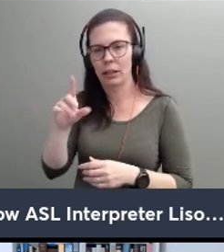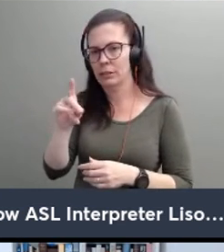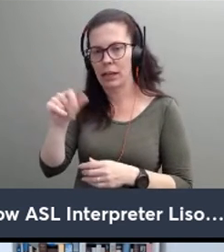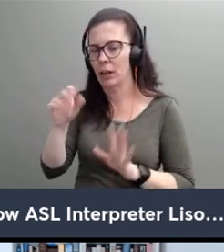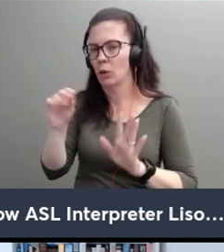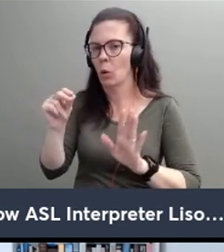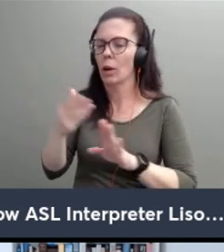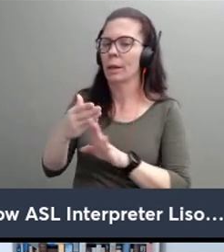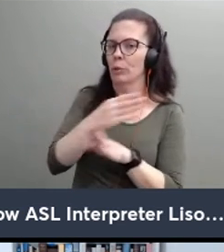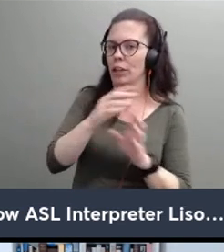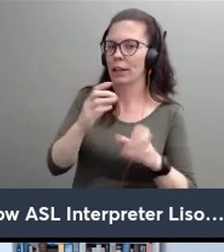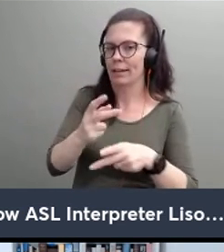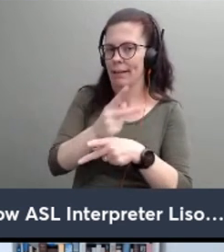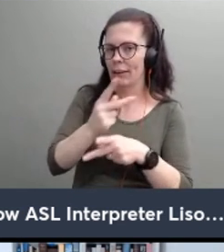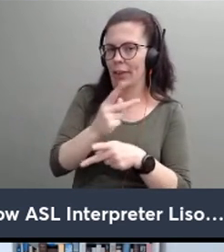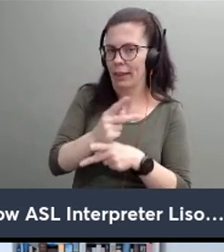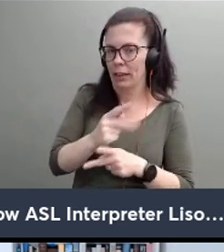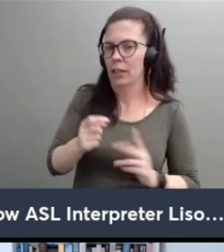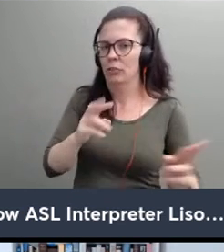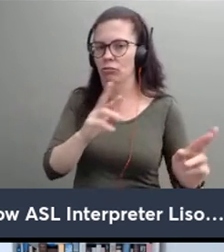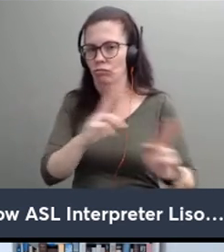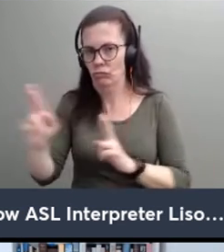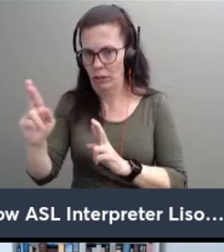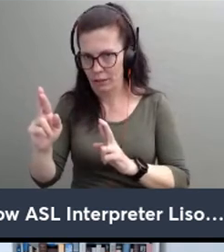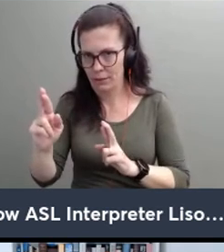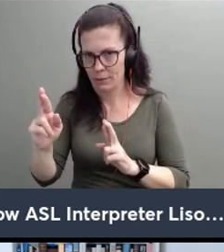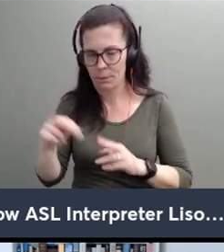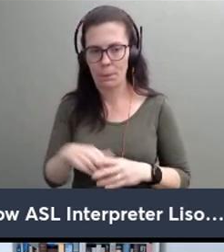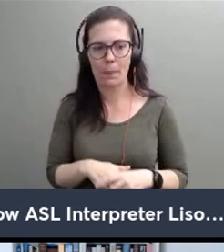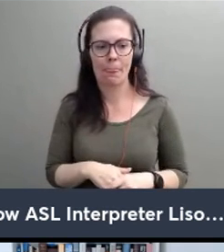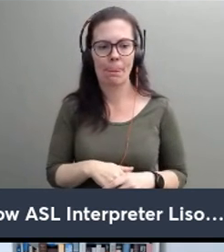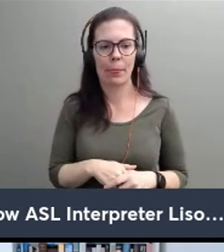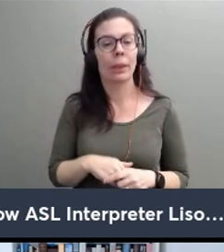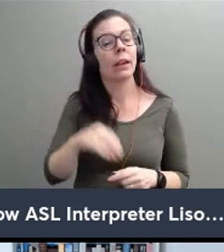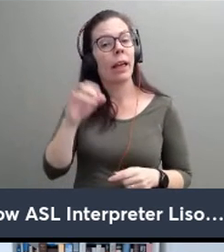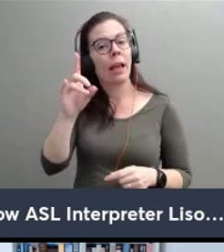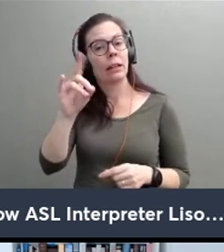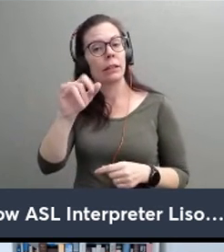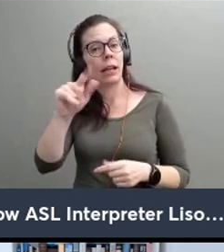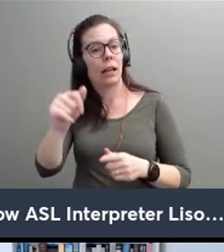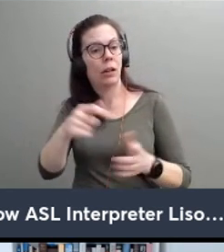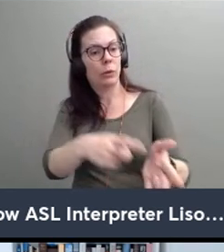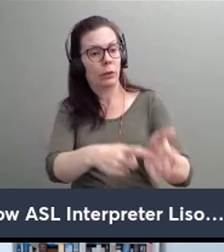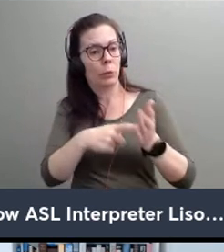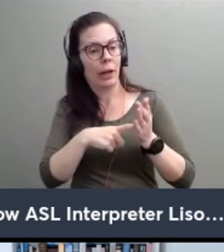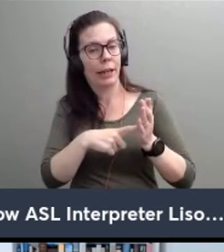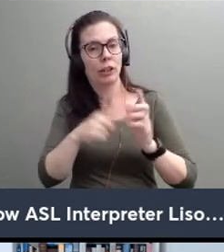and ready with the data that is required to paint this visual right there.